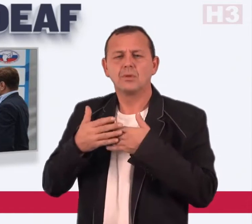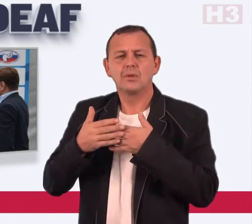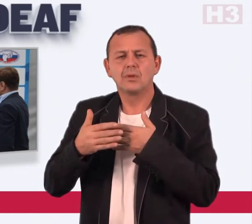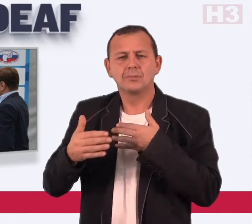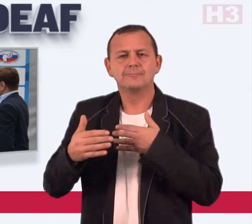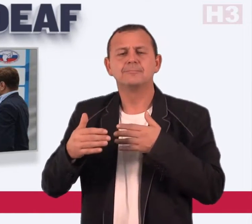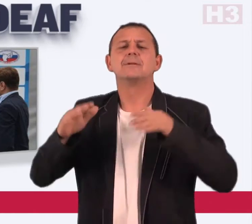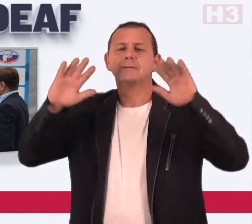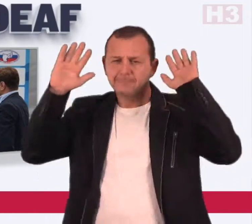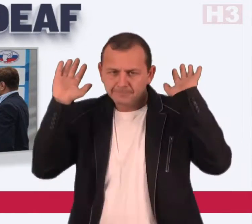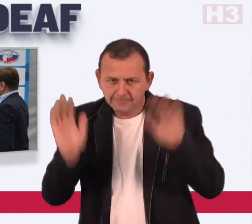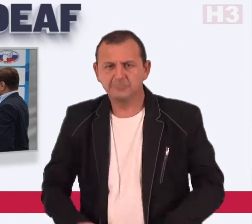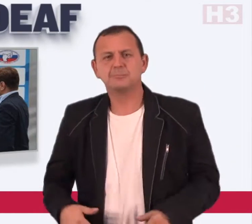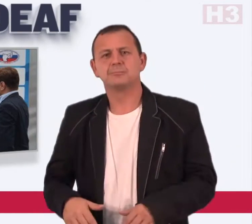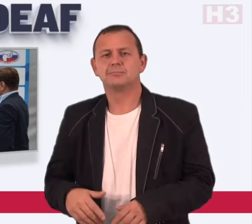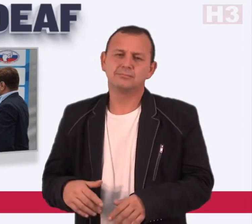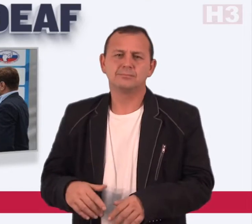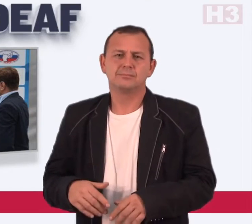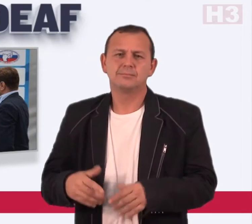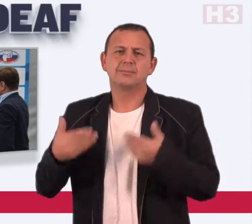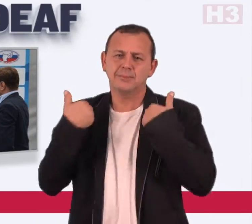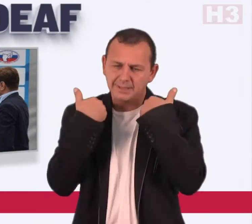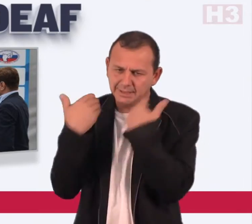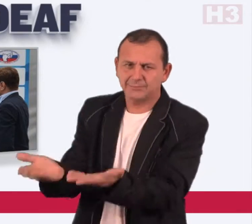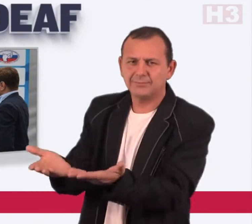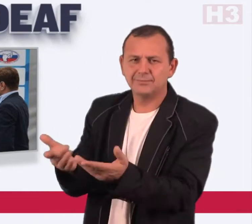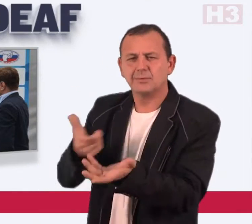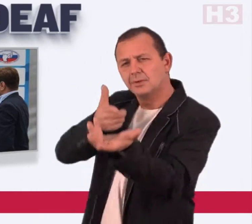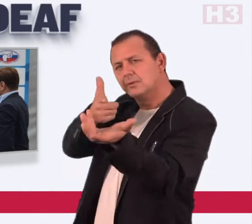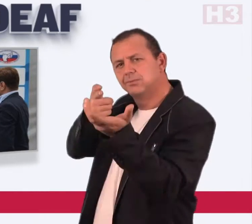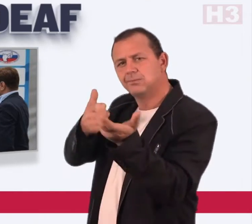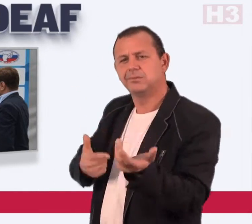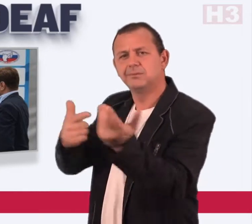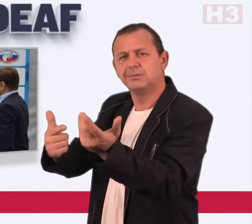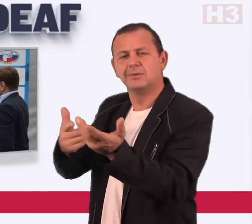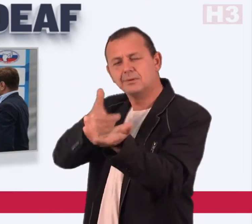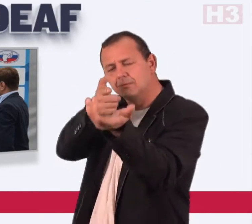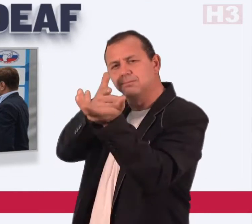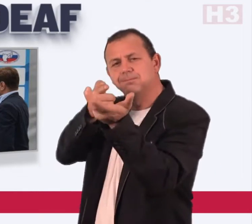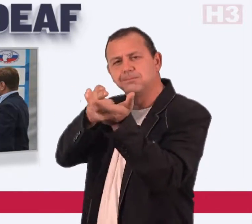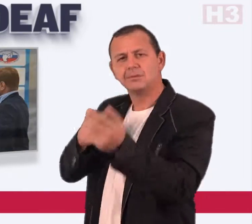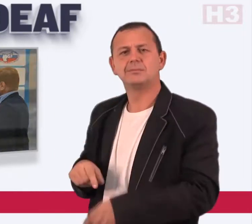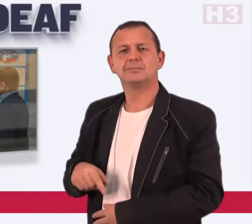He eventually gave in and got her a rifle.